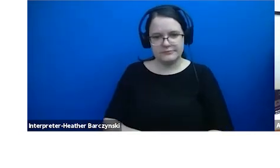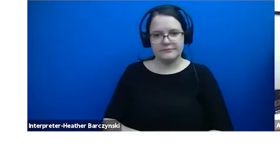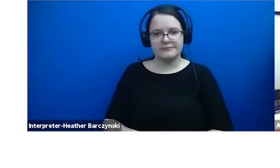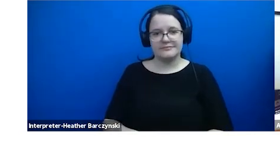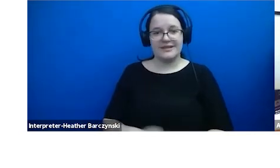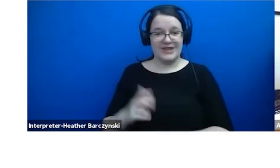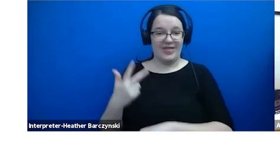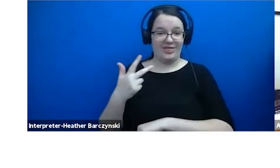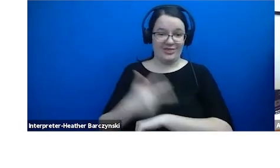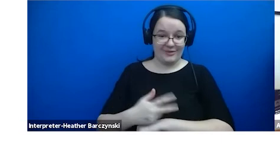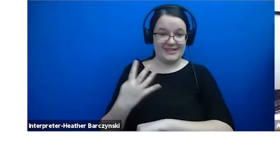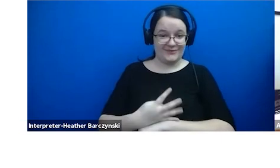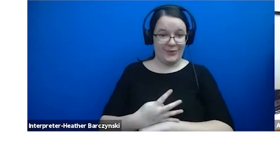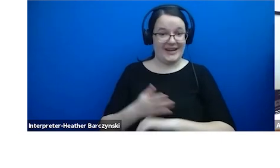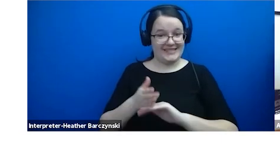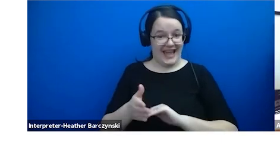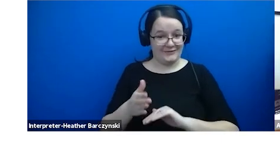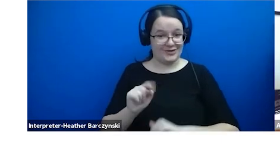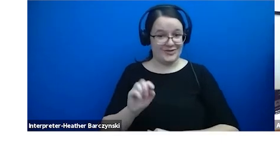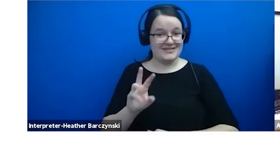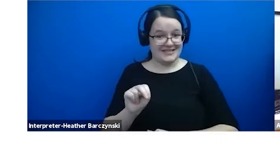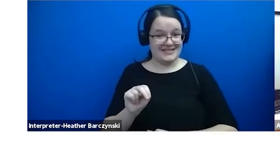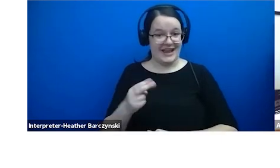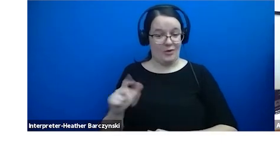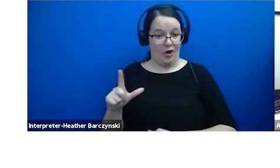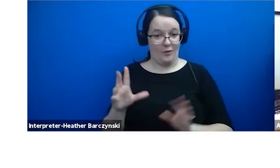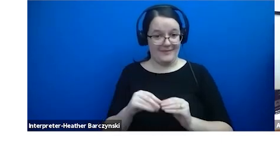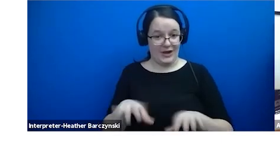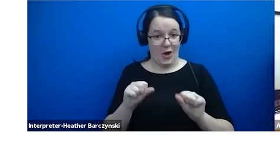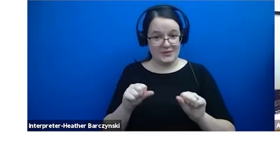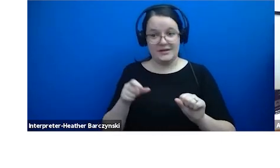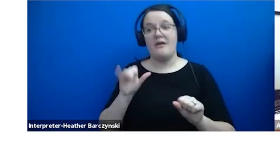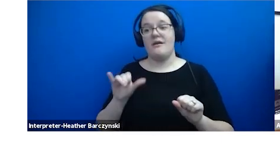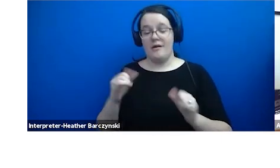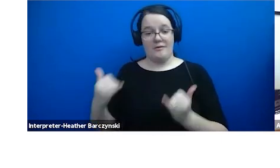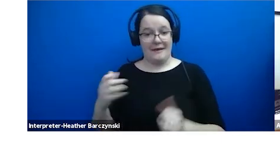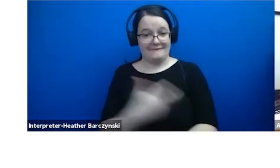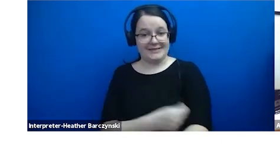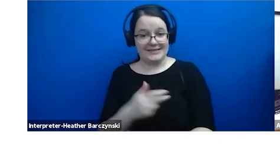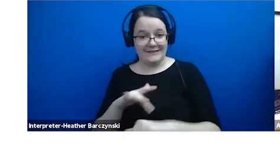four days of us having done these town halls now when you look down here you can see how successful